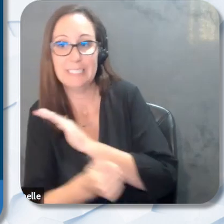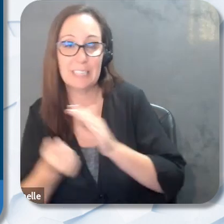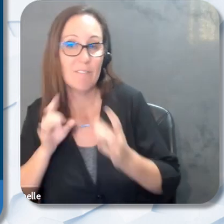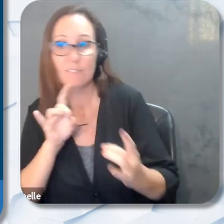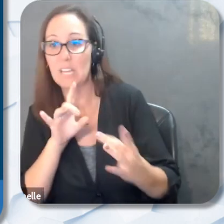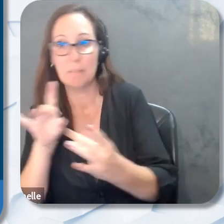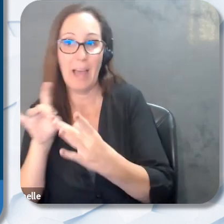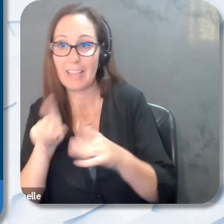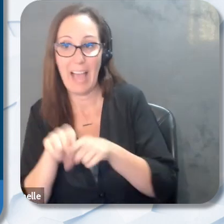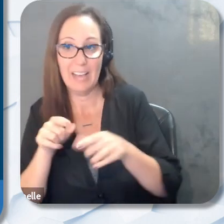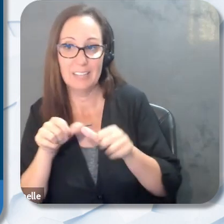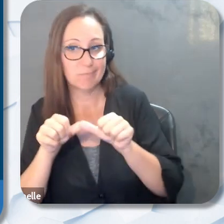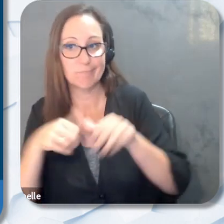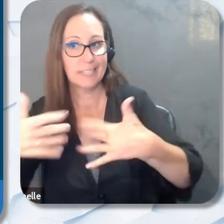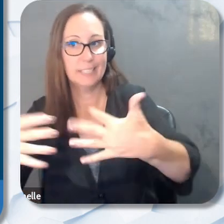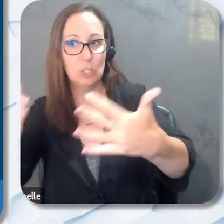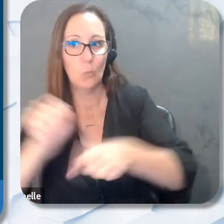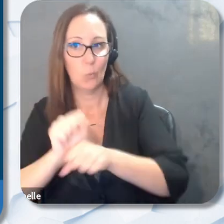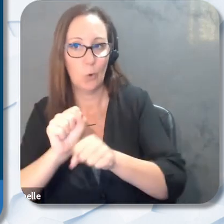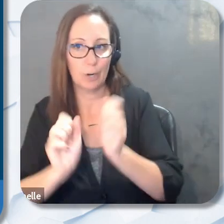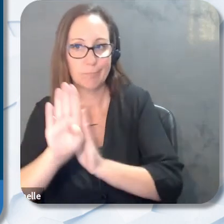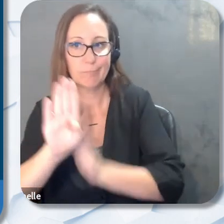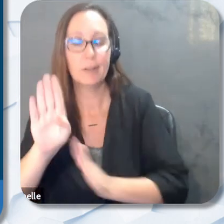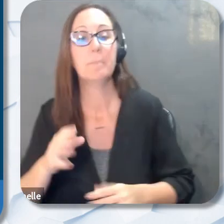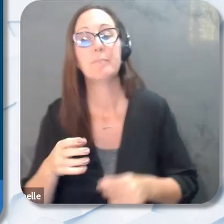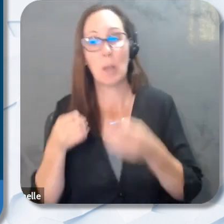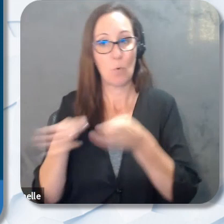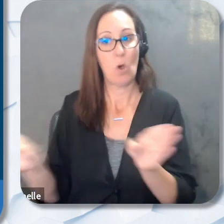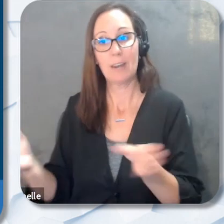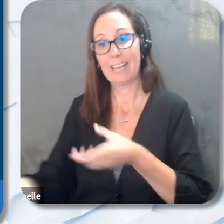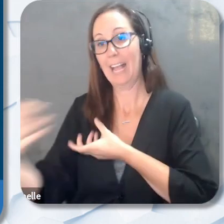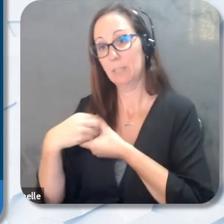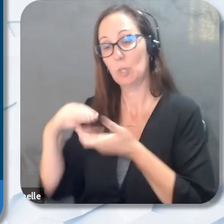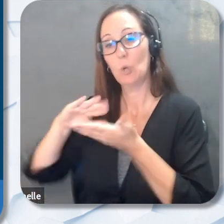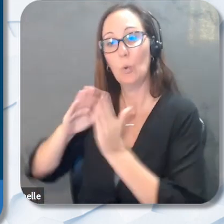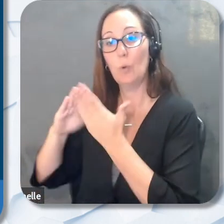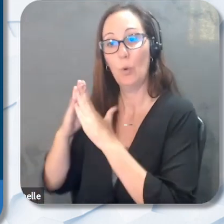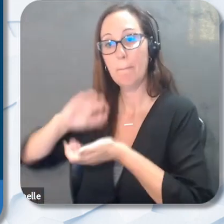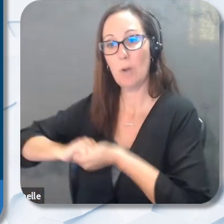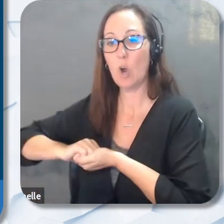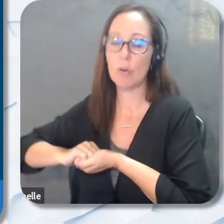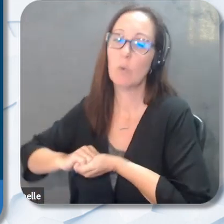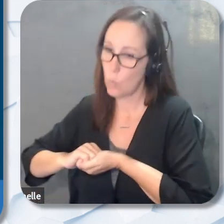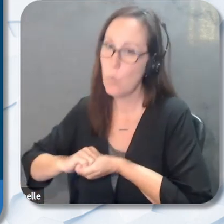moves forward. Broad engagement of our Community partners will be key to the success of our work,